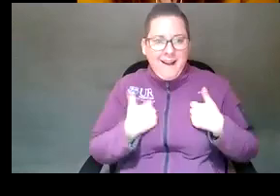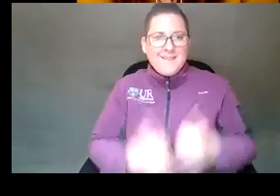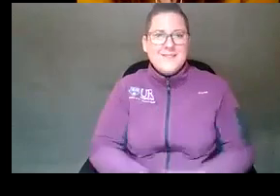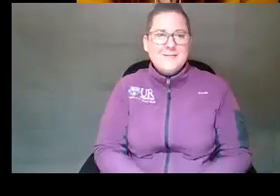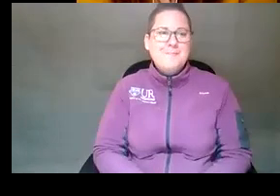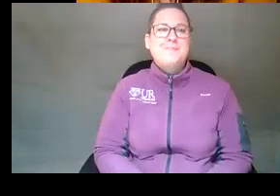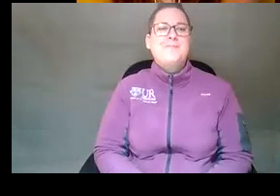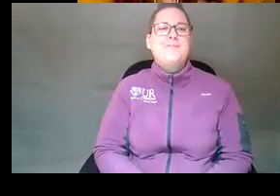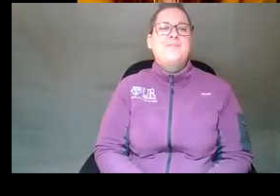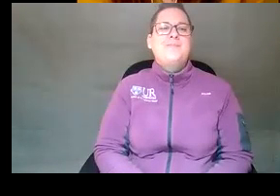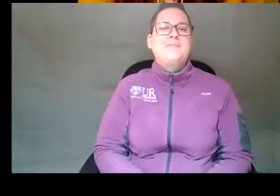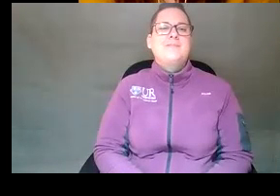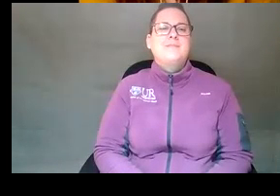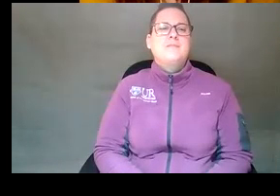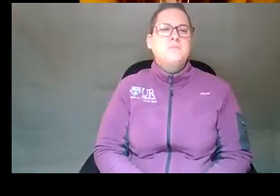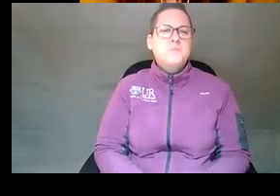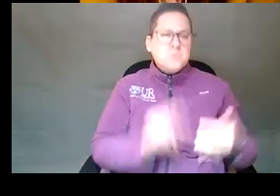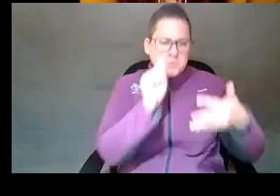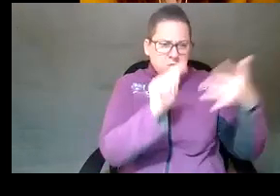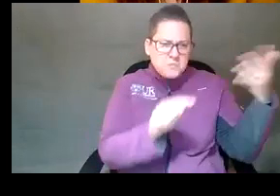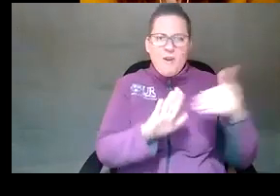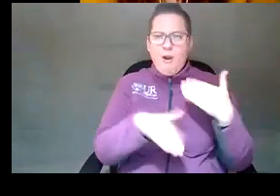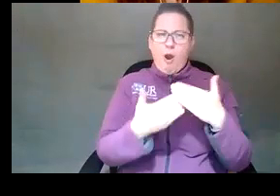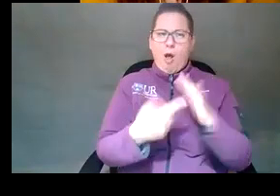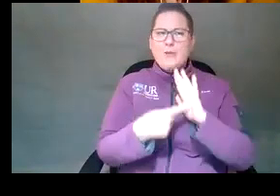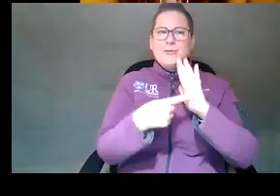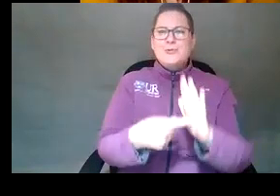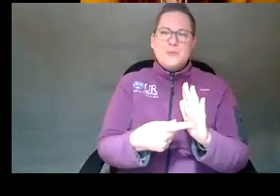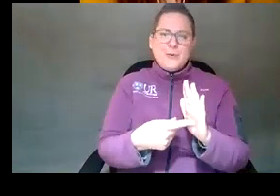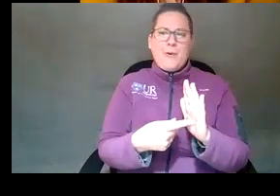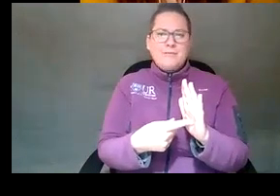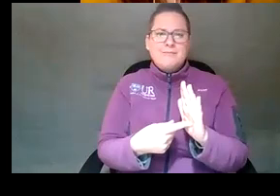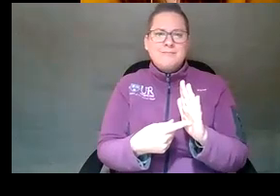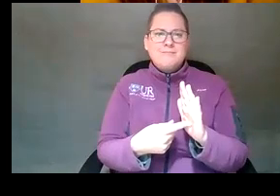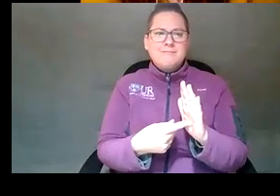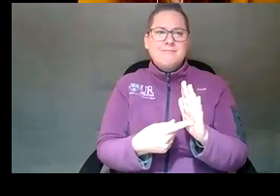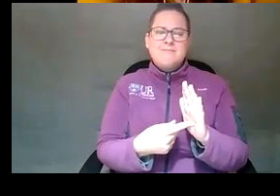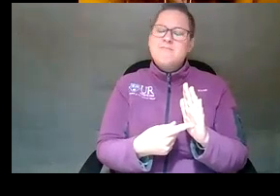I think that all these things kind of highlight just how we can be efficient over telehealth